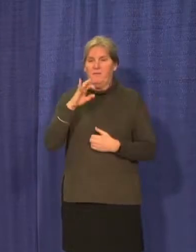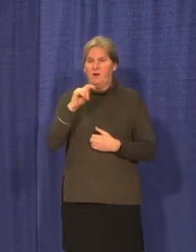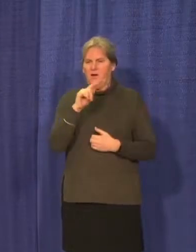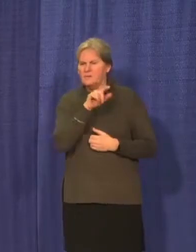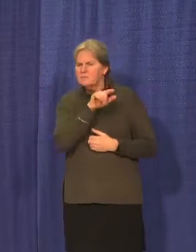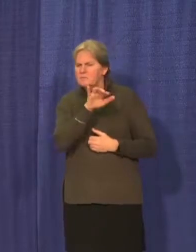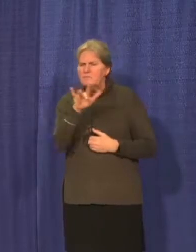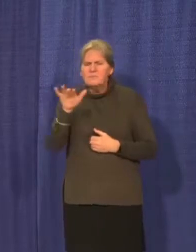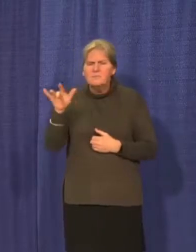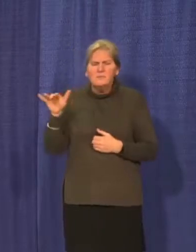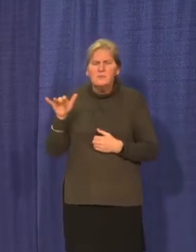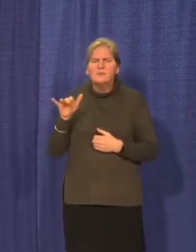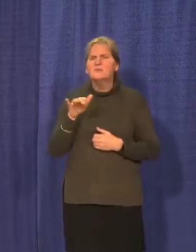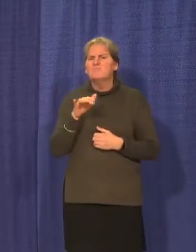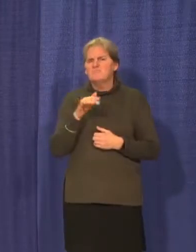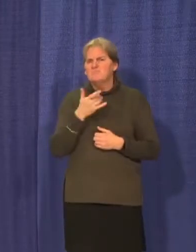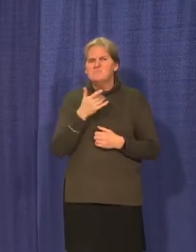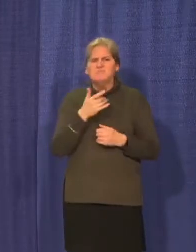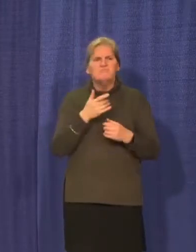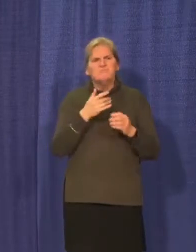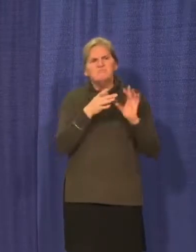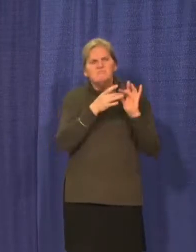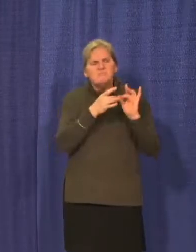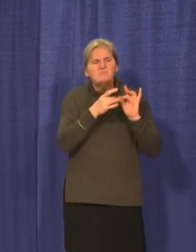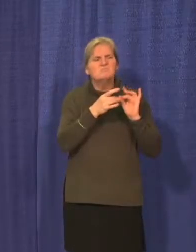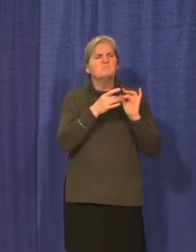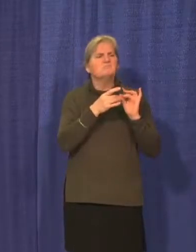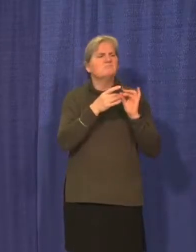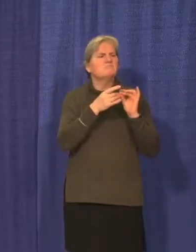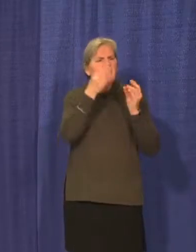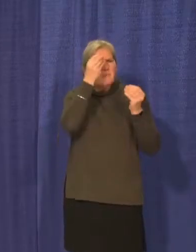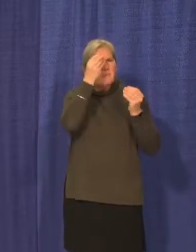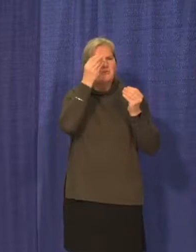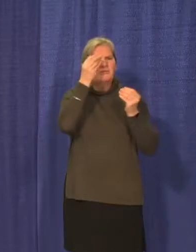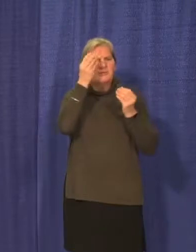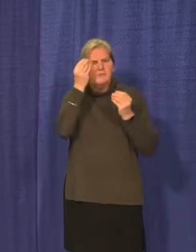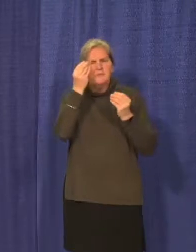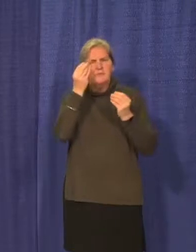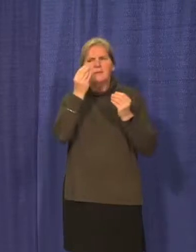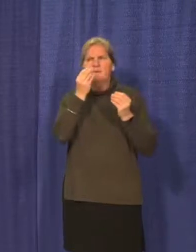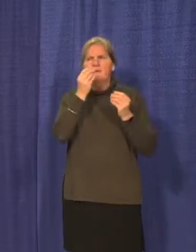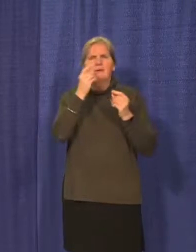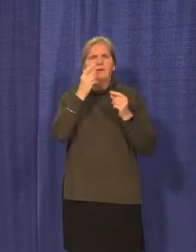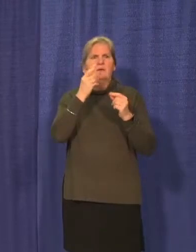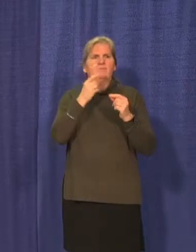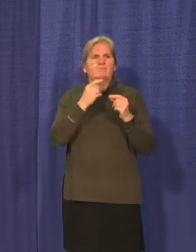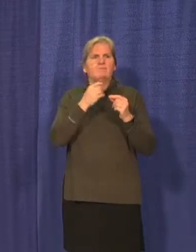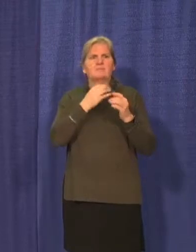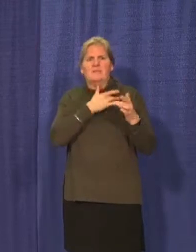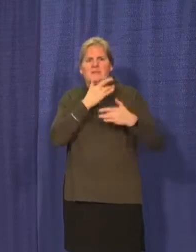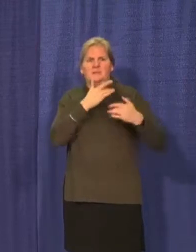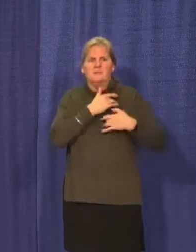Minister Frost is information will come in on a case by case basis. Whether it is not being able to get your second shot for an